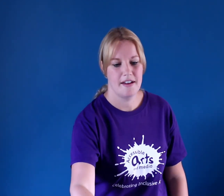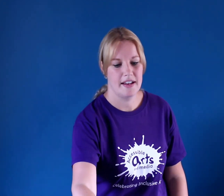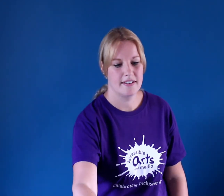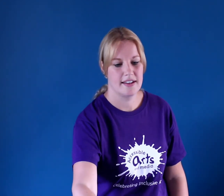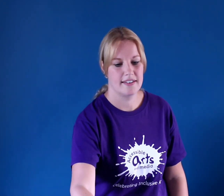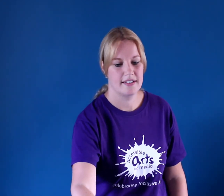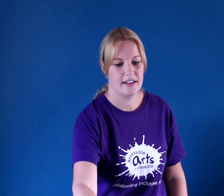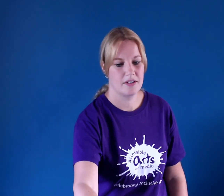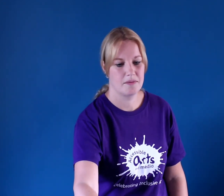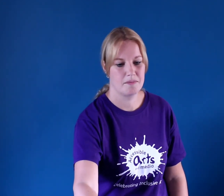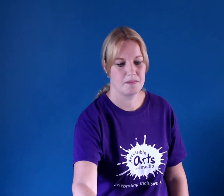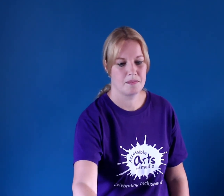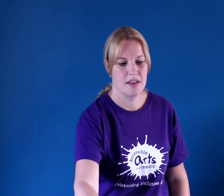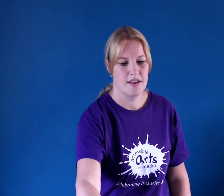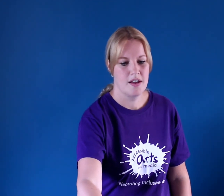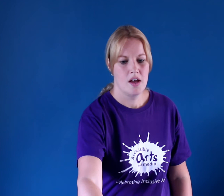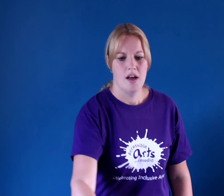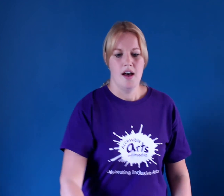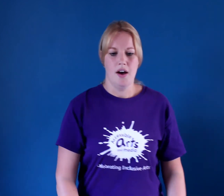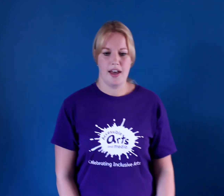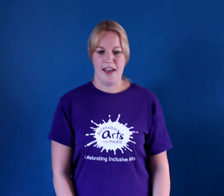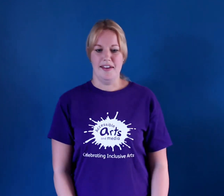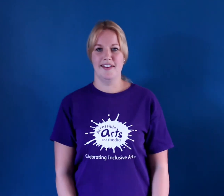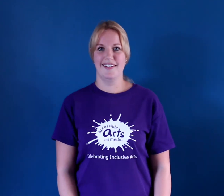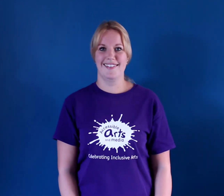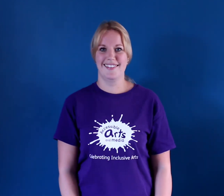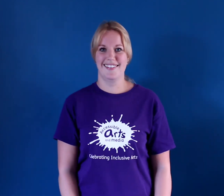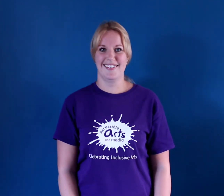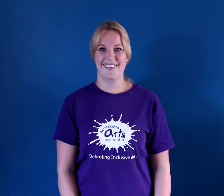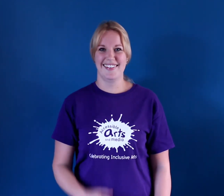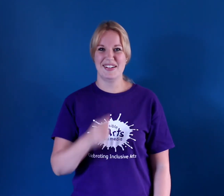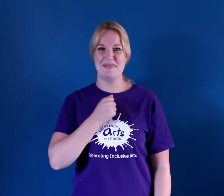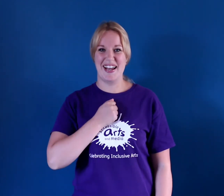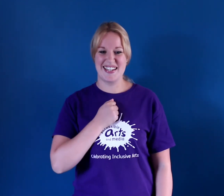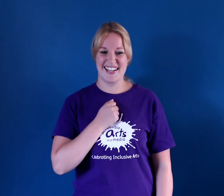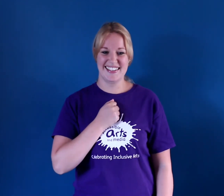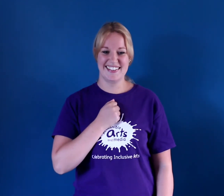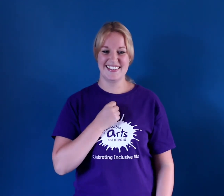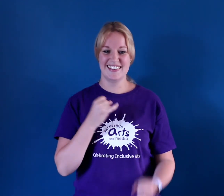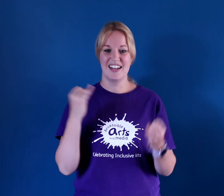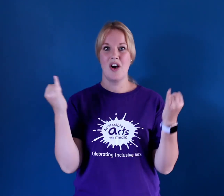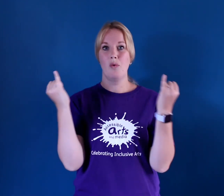Fantastic. Ok, my turn.